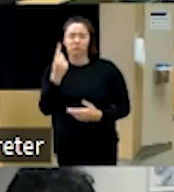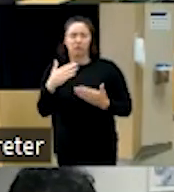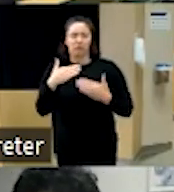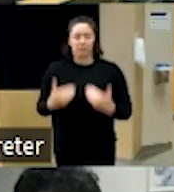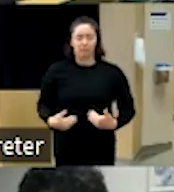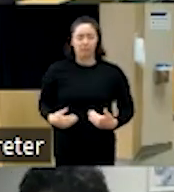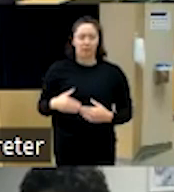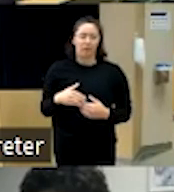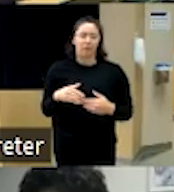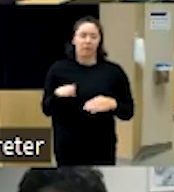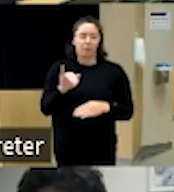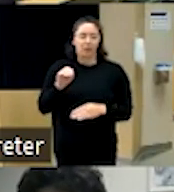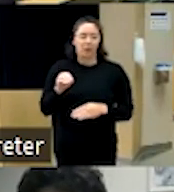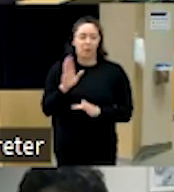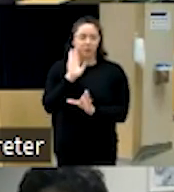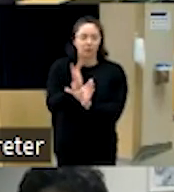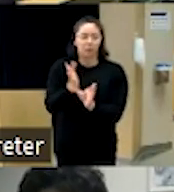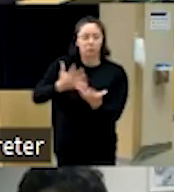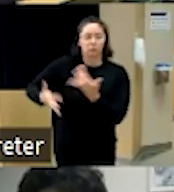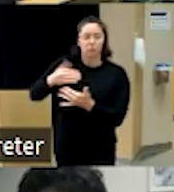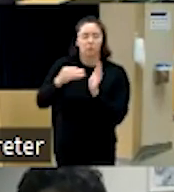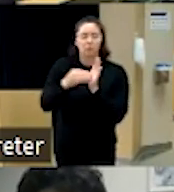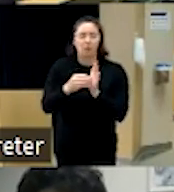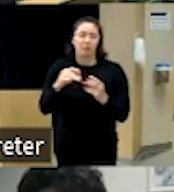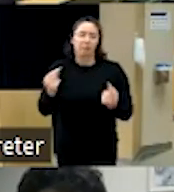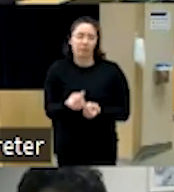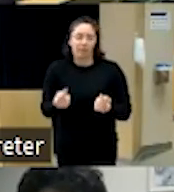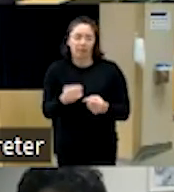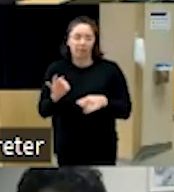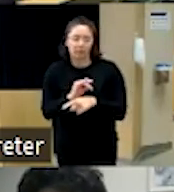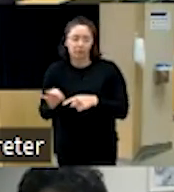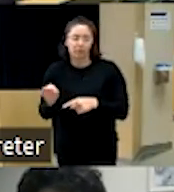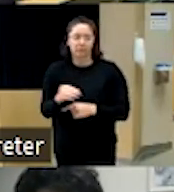um and you can just take home Duloxetine in normal doses it's best and I think translational